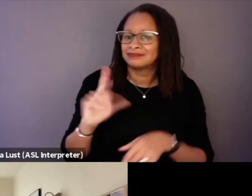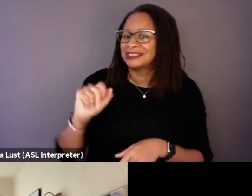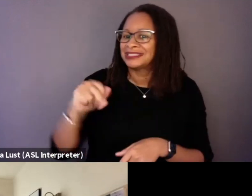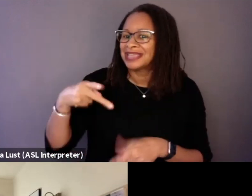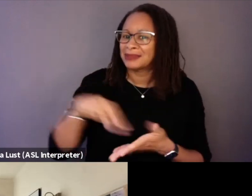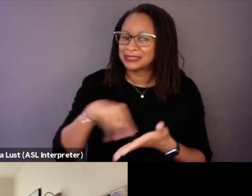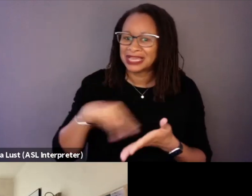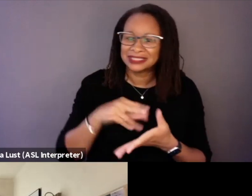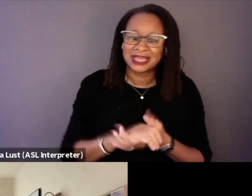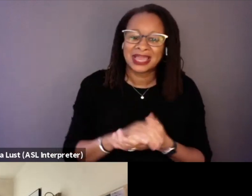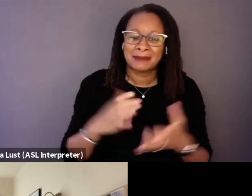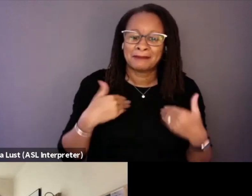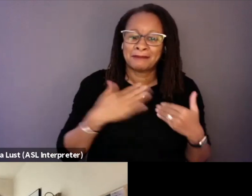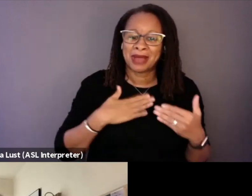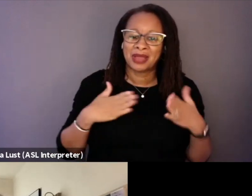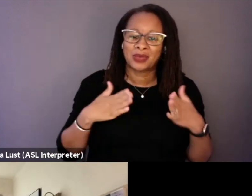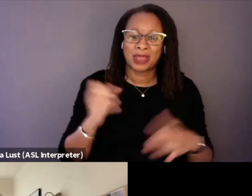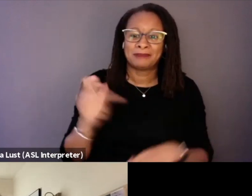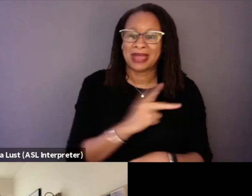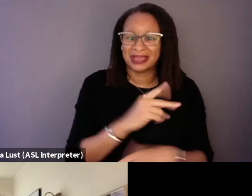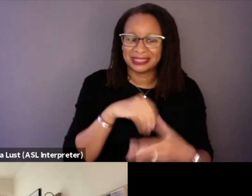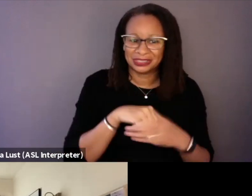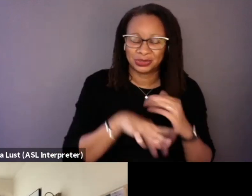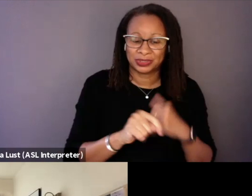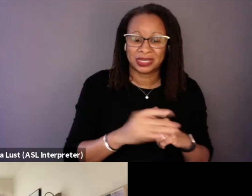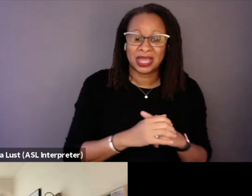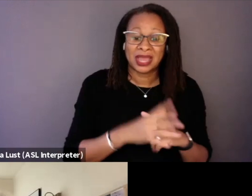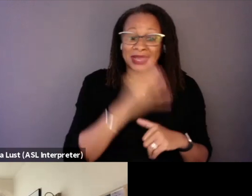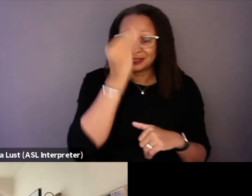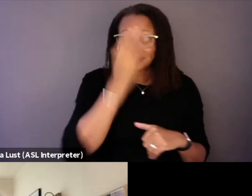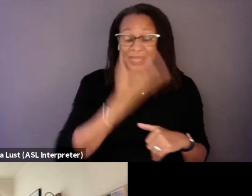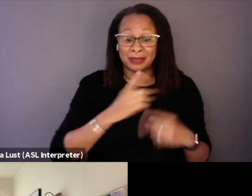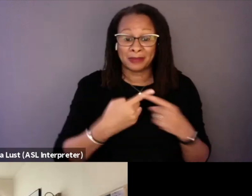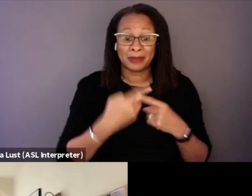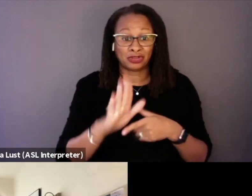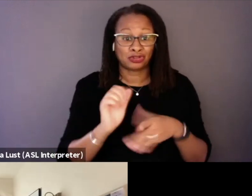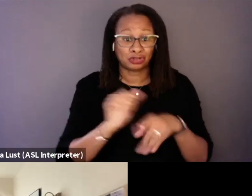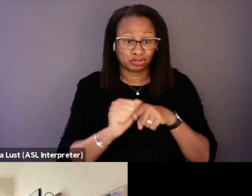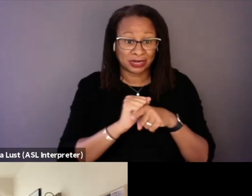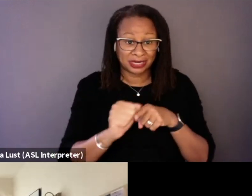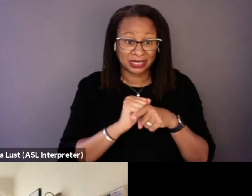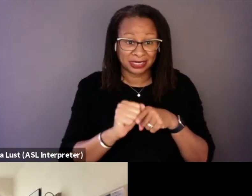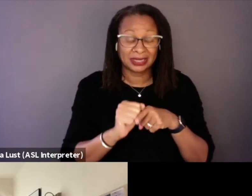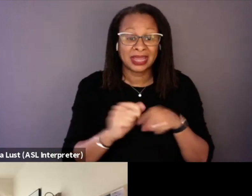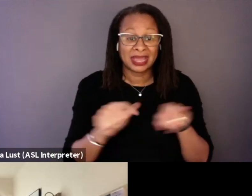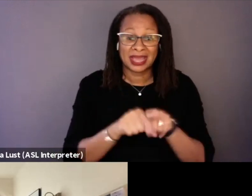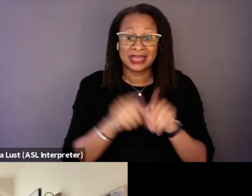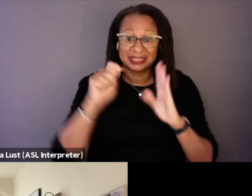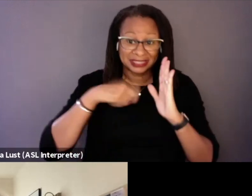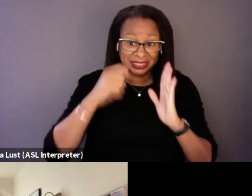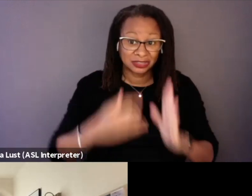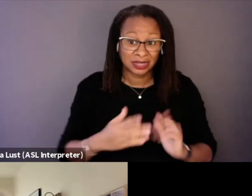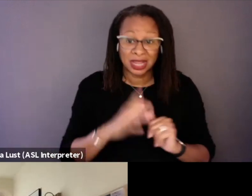But tell me about your training as a cinematographer, 'cause all your shots, you shot them, and you did your own sound.